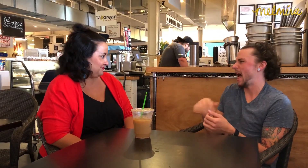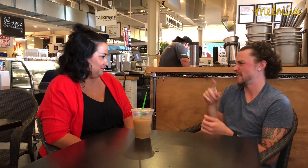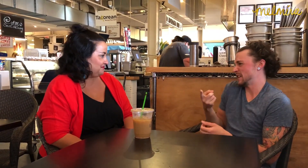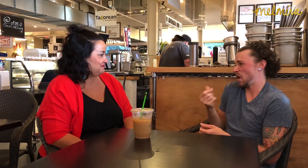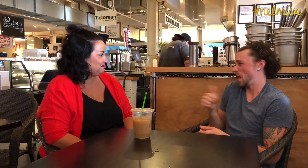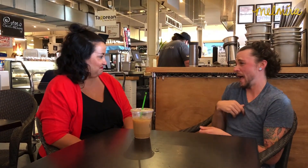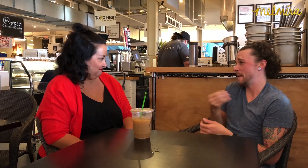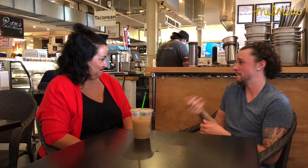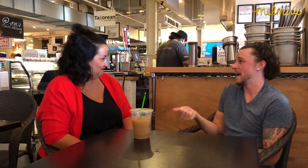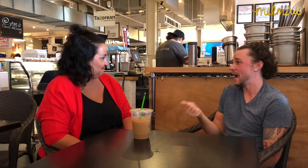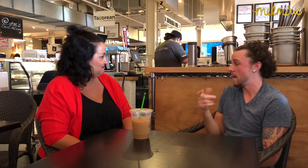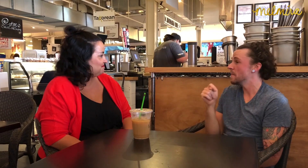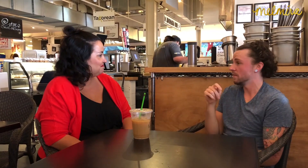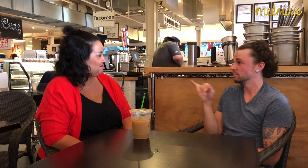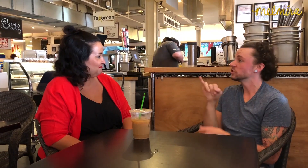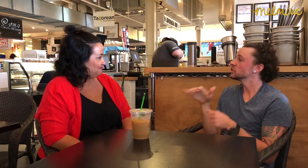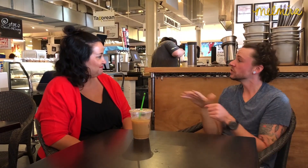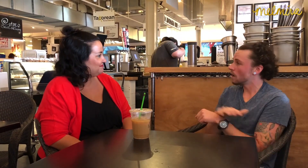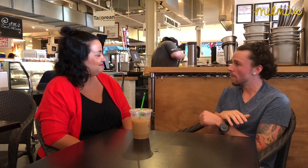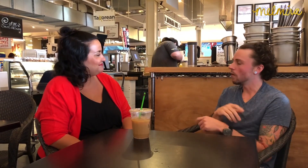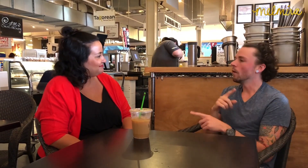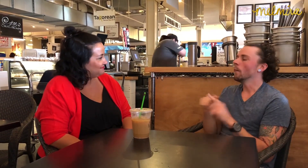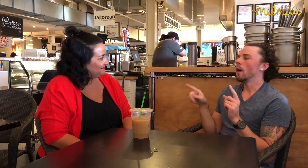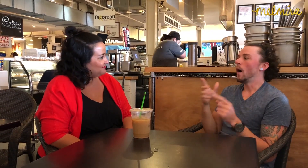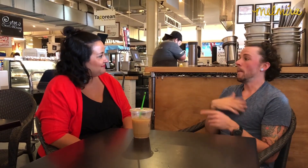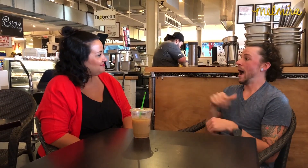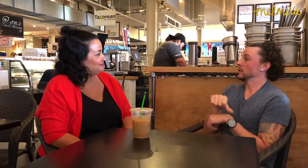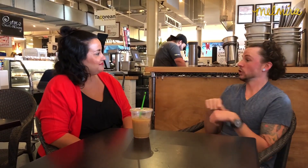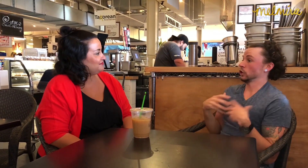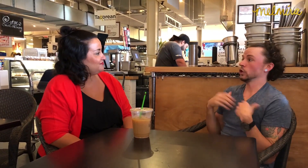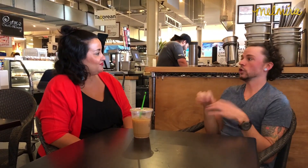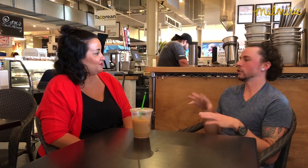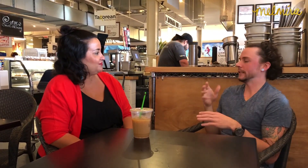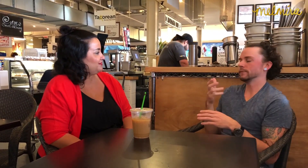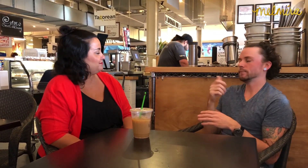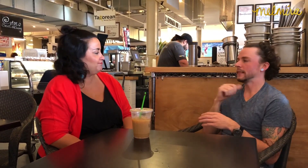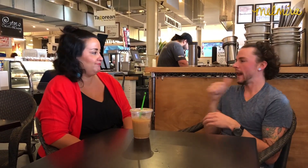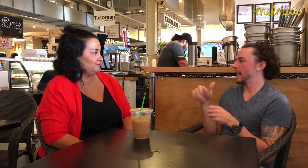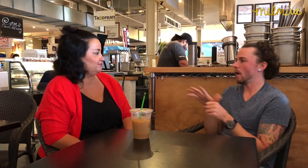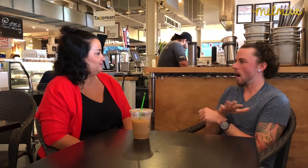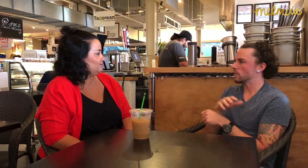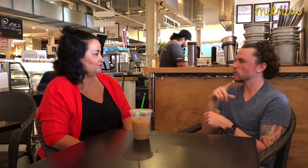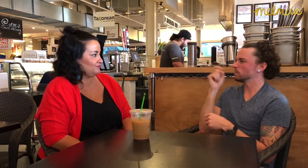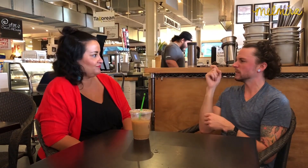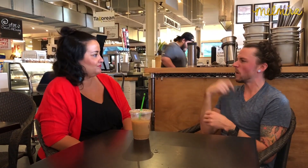That's all I pay. The rest is covered by insurance. but it didn't cover my surgery to remove my breasts.